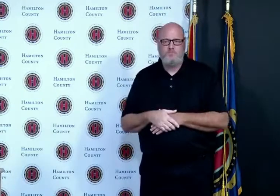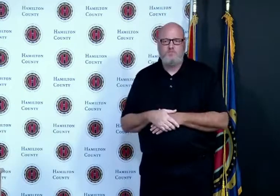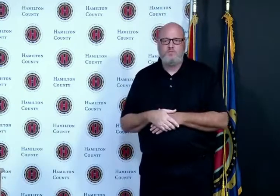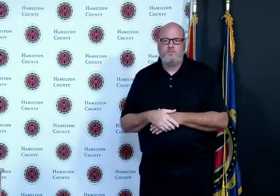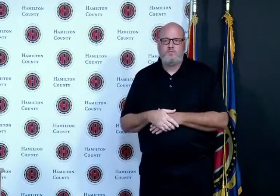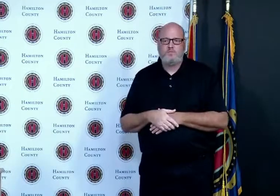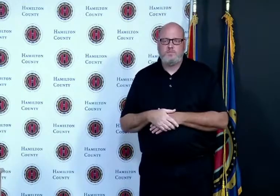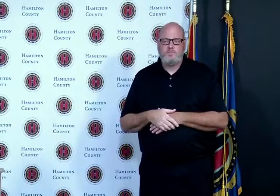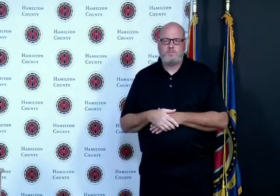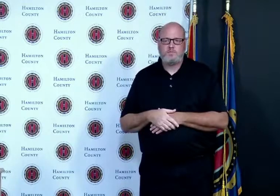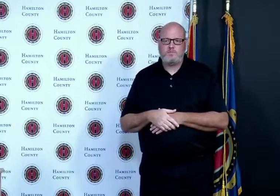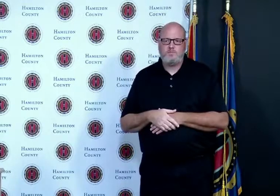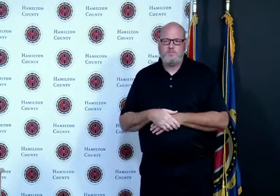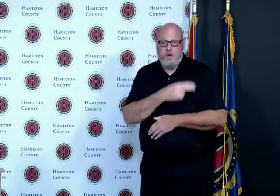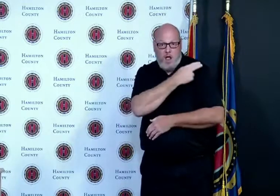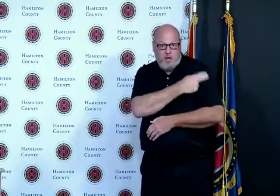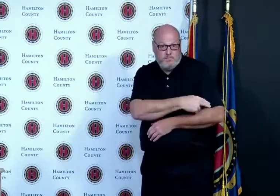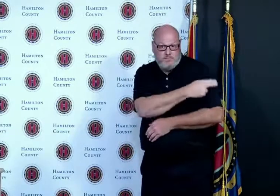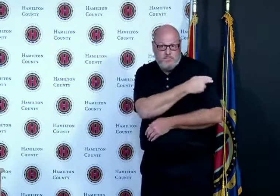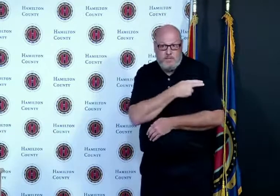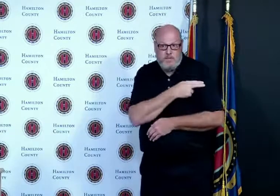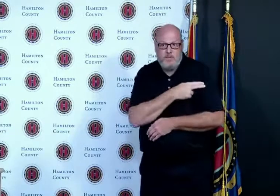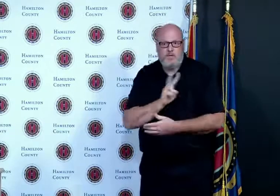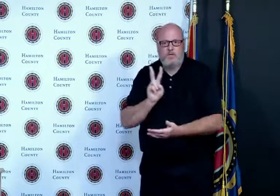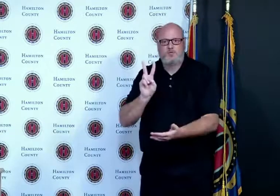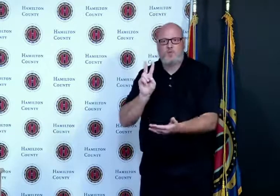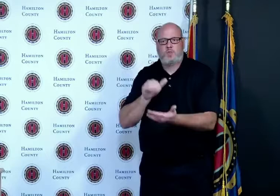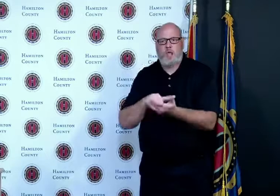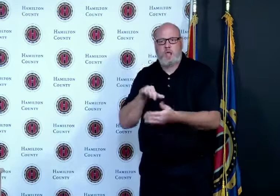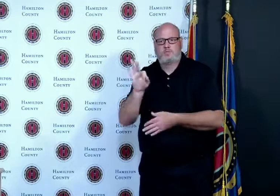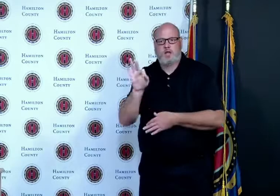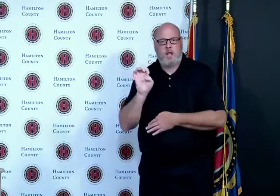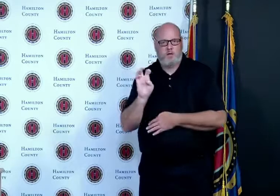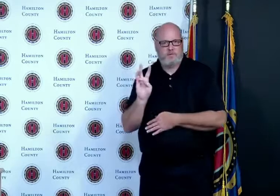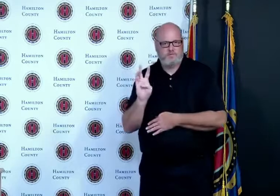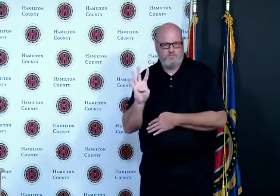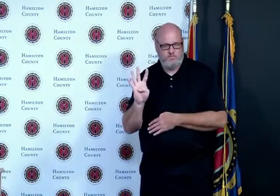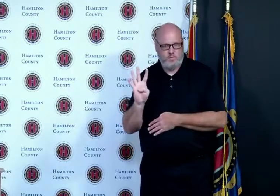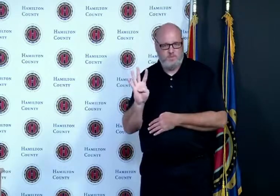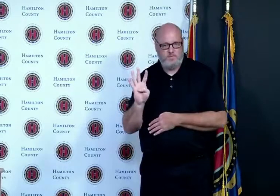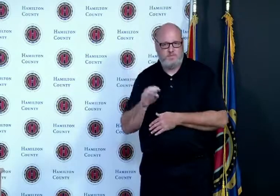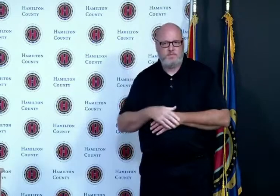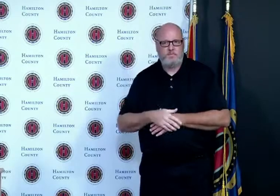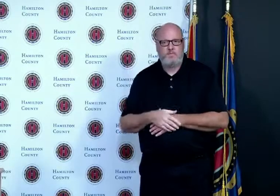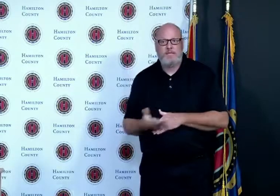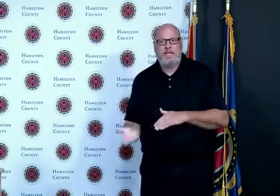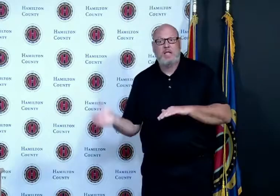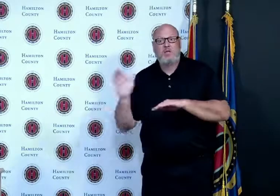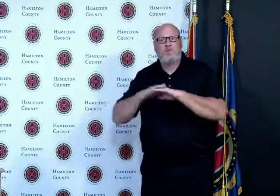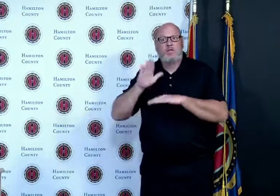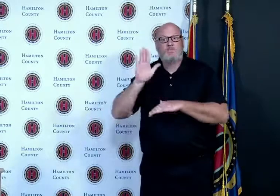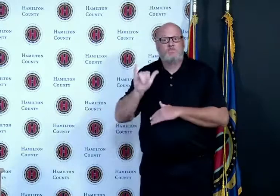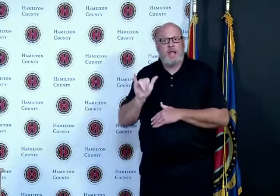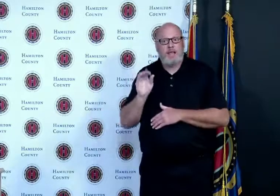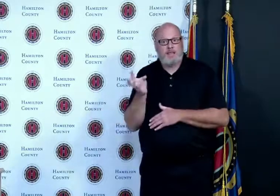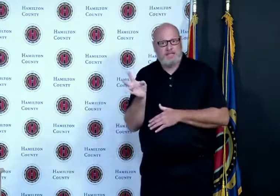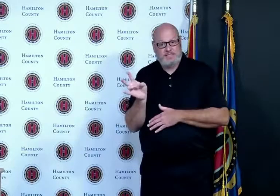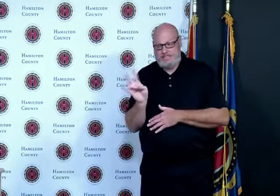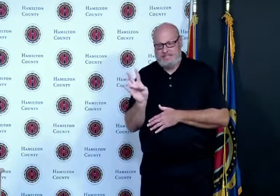2964 hospitalizations total delta is 76 and 1170 deaths